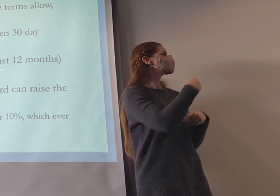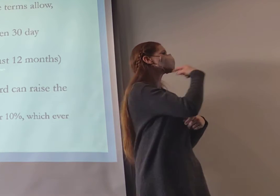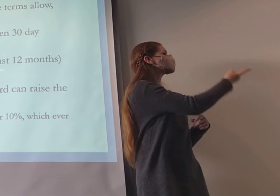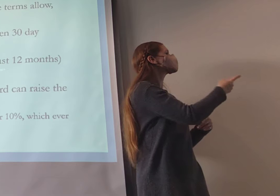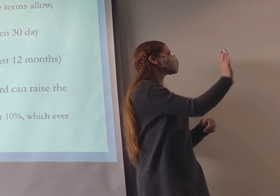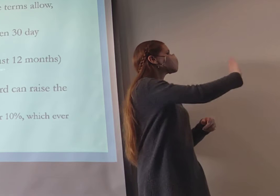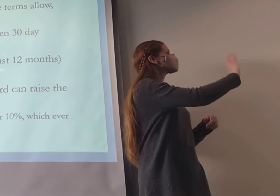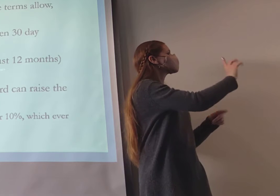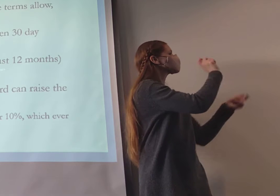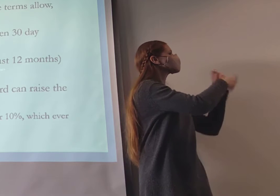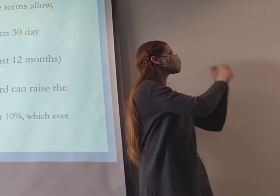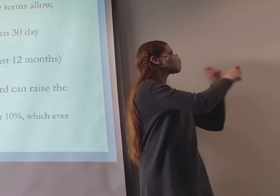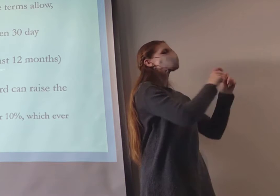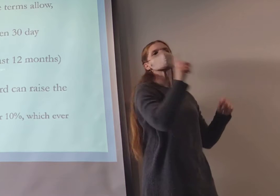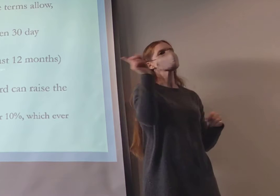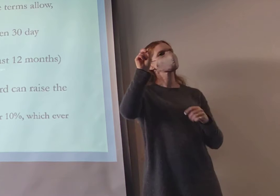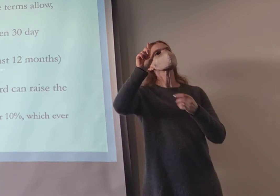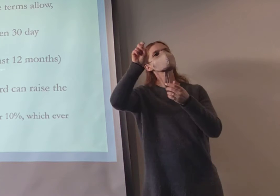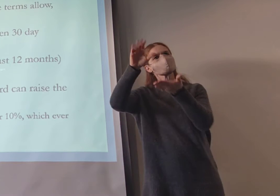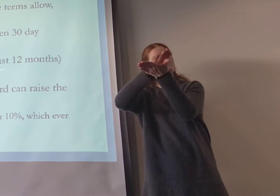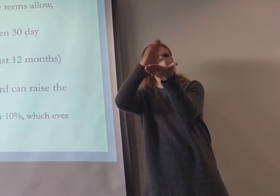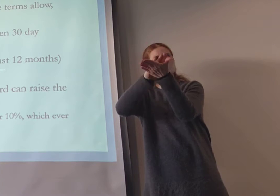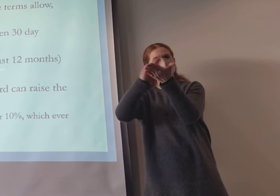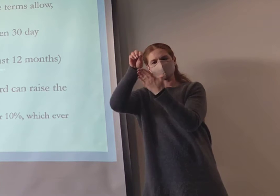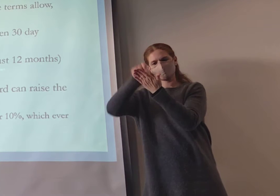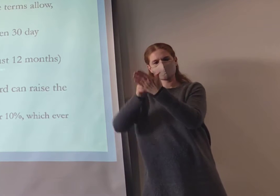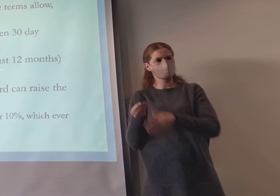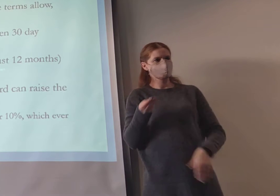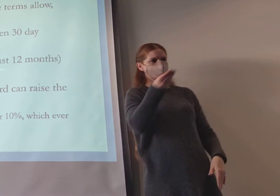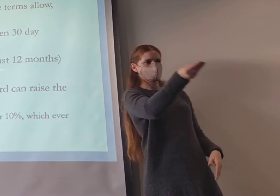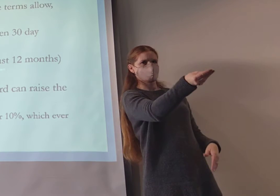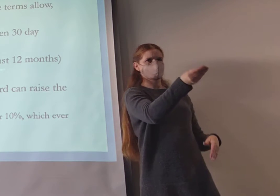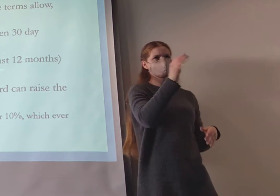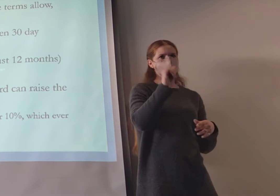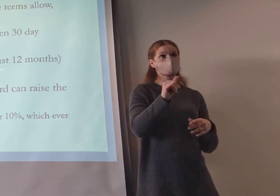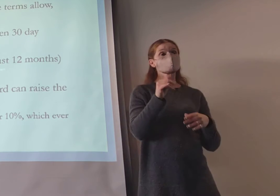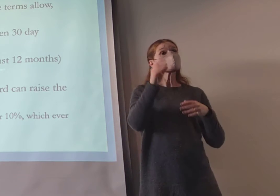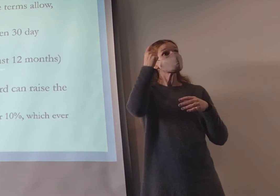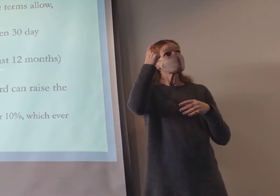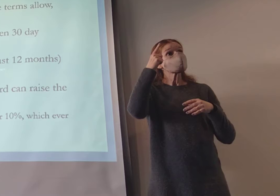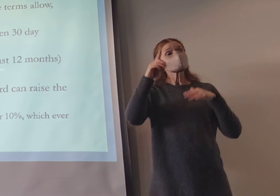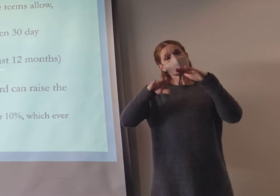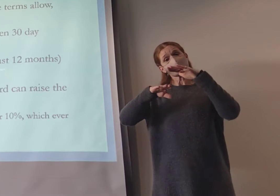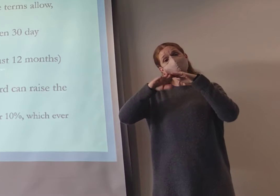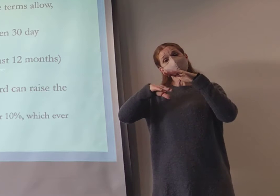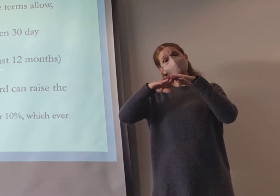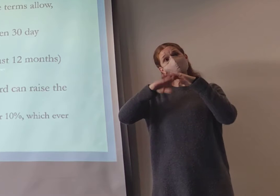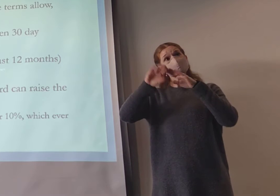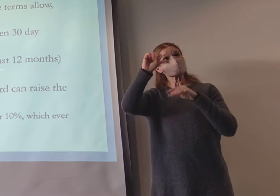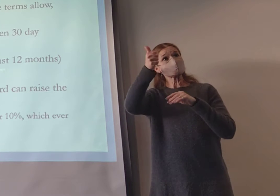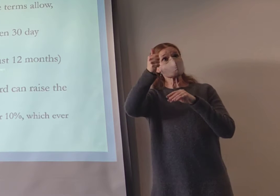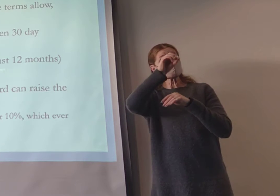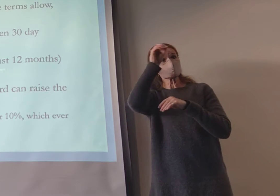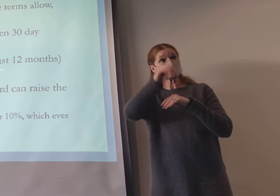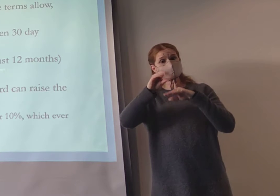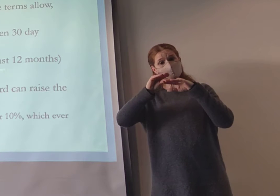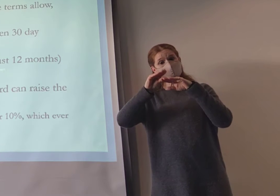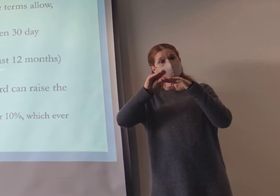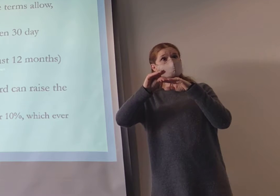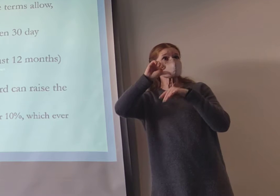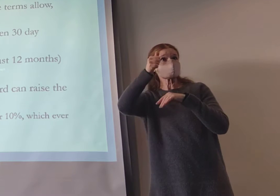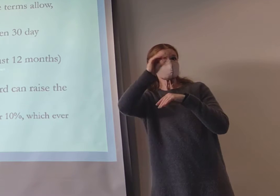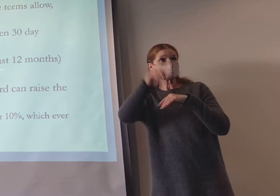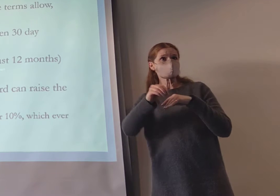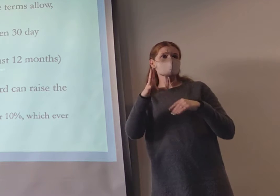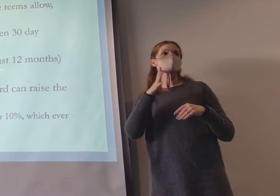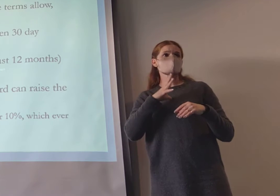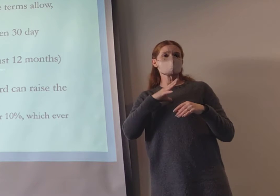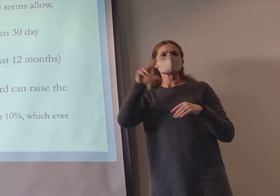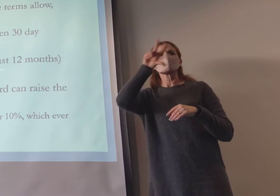If they're increasing the rent up to 10%, they have to give 30 days written notice to the tenants.